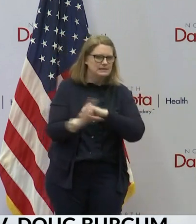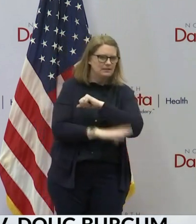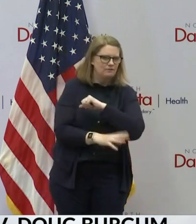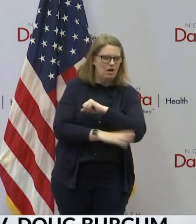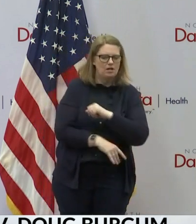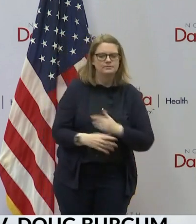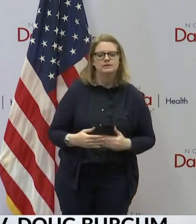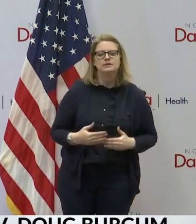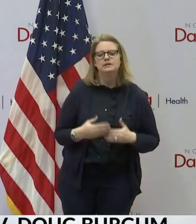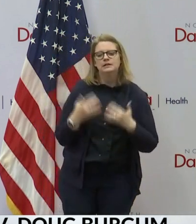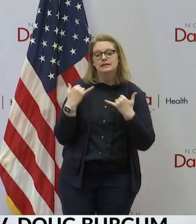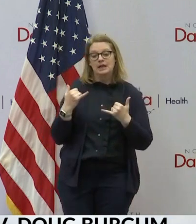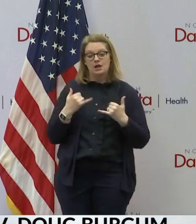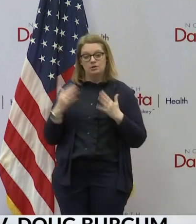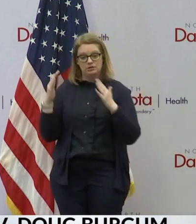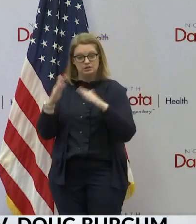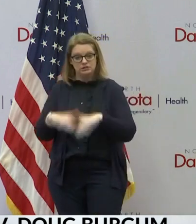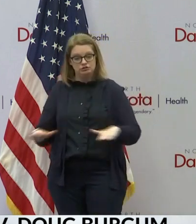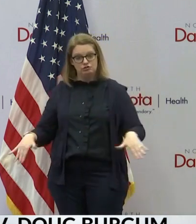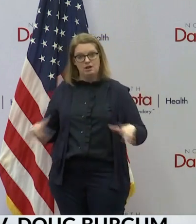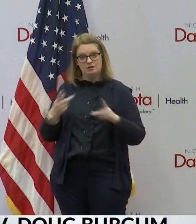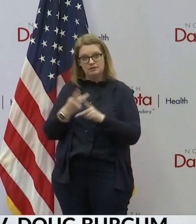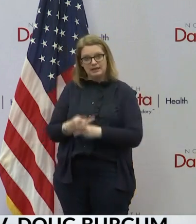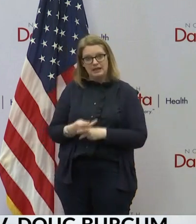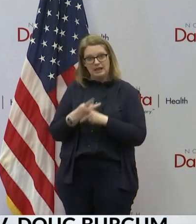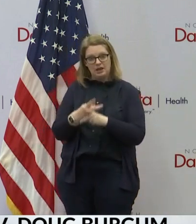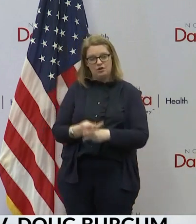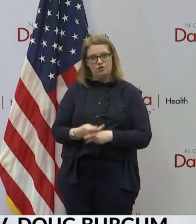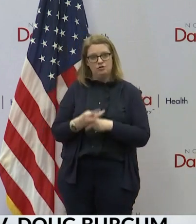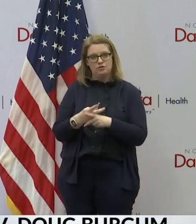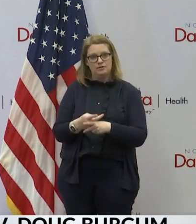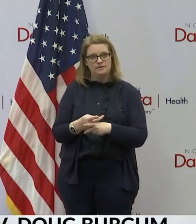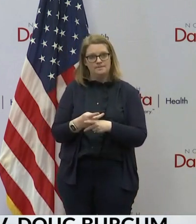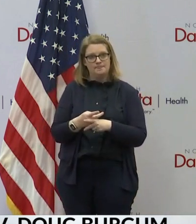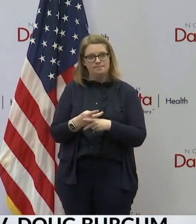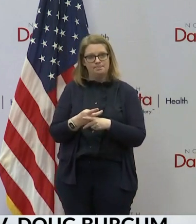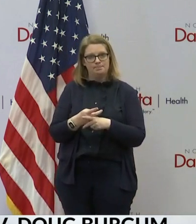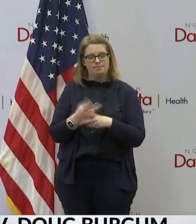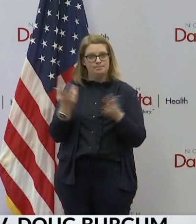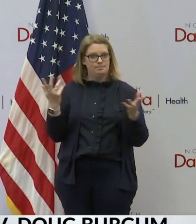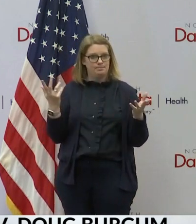IN A LIMITED FASHION AND GIVE US LEARNING HOW TO GET READY FOR FALL.